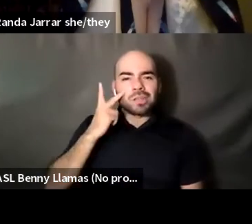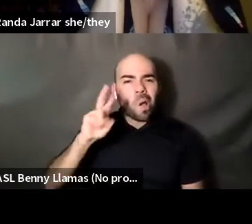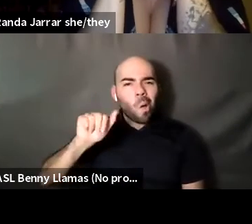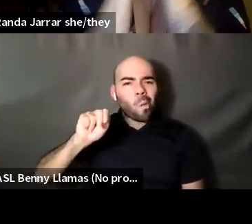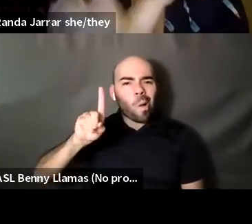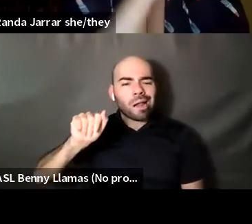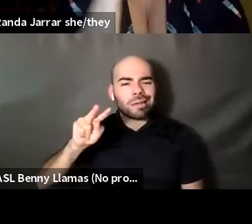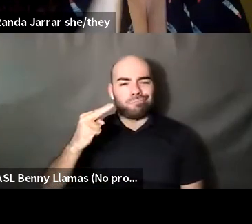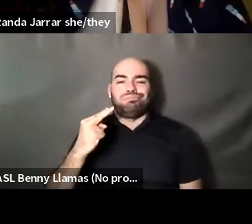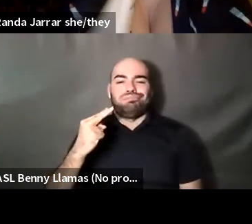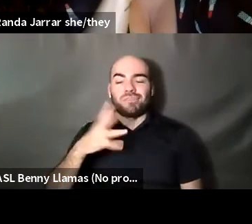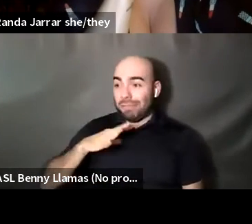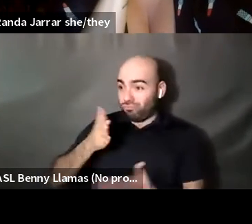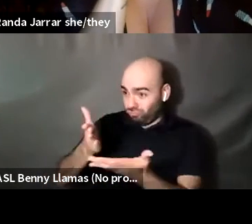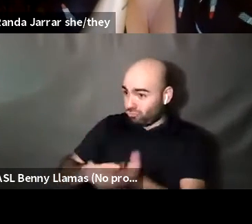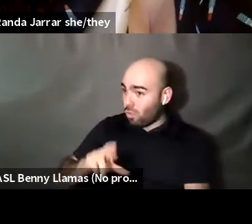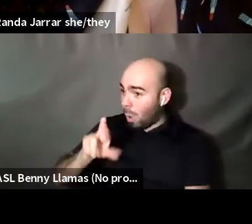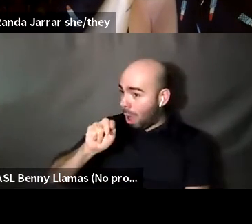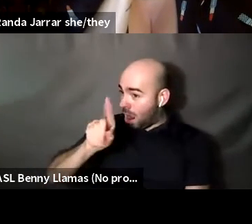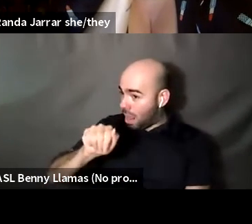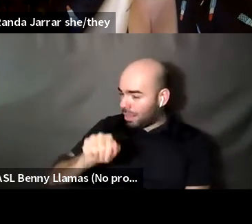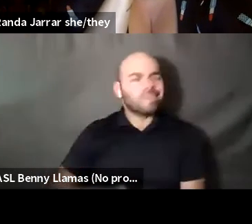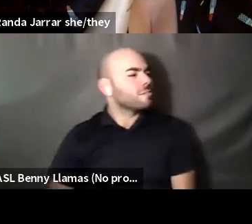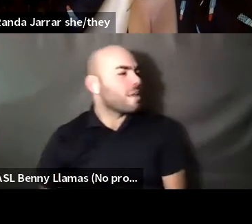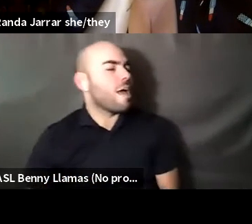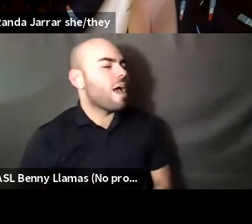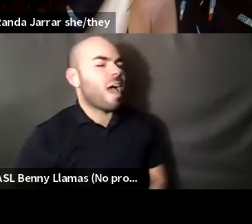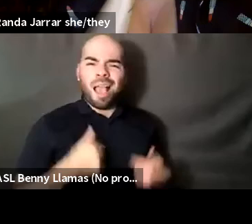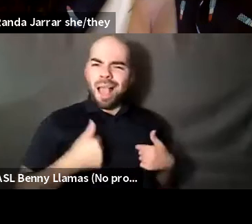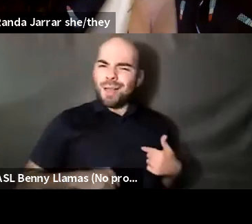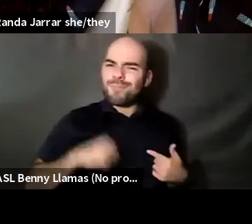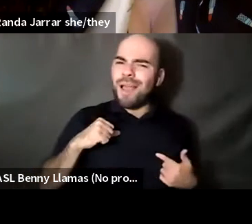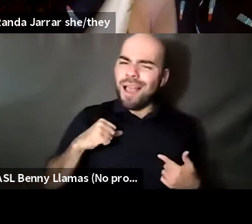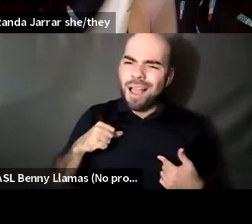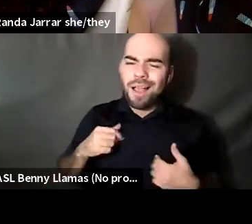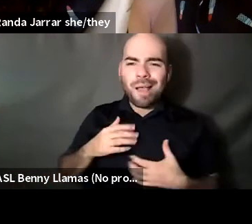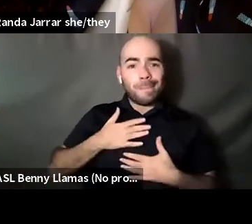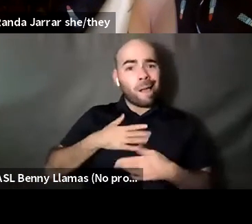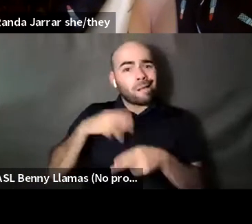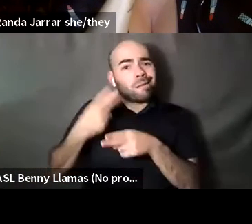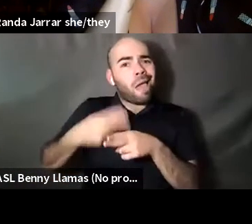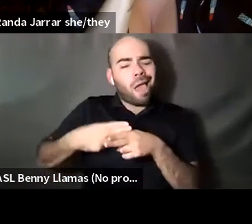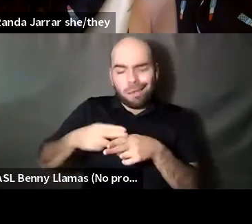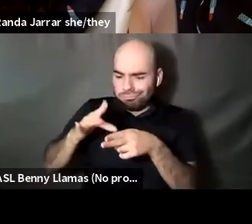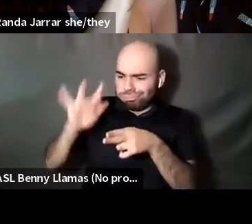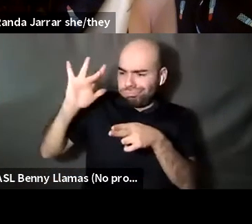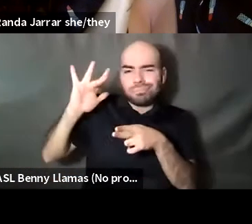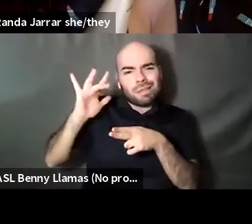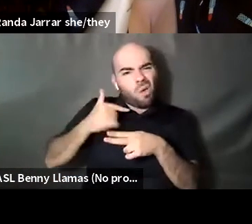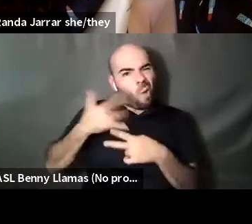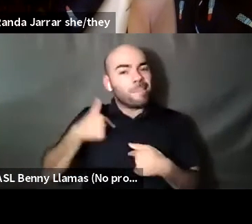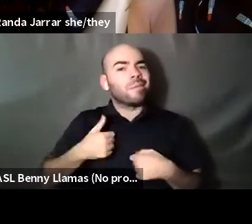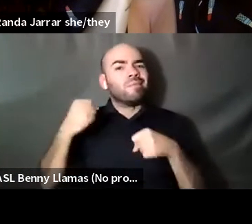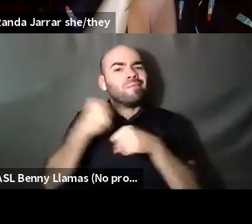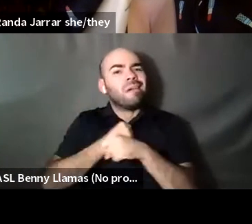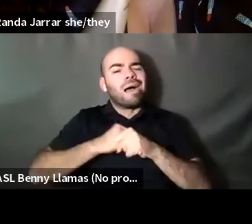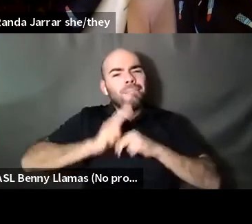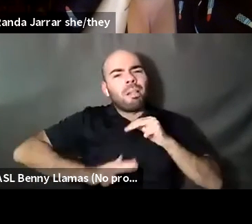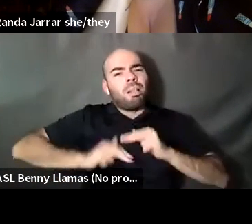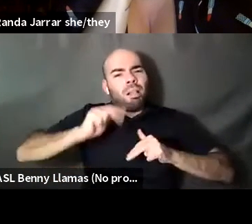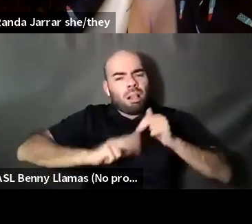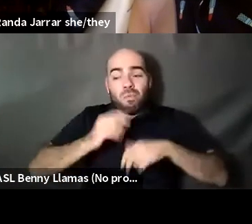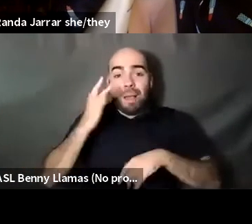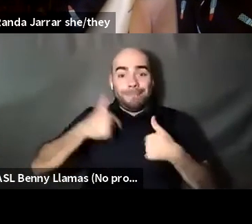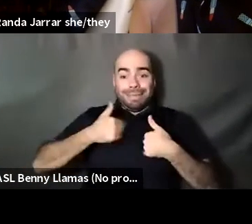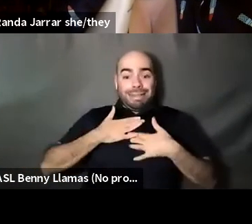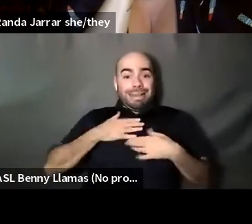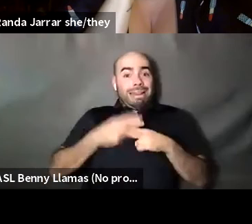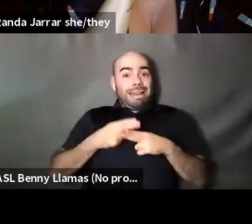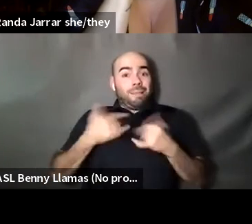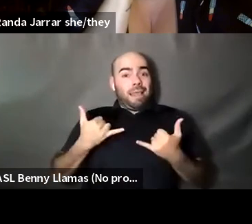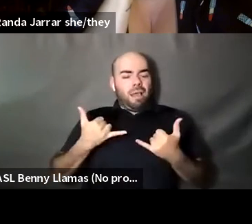Randa Jarrar she/they: Yeah, I think that I'm, I'm just like, really proud that I built a reputation where anything I submit, you know, to a publisher is going to have a really